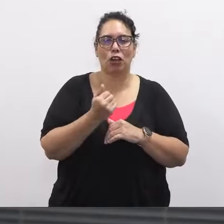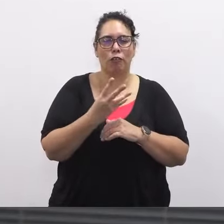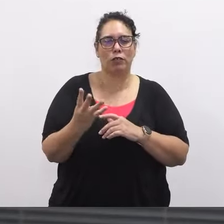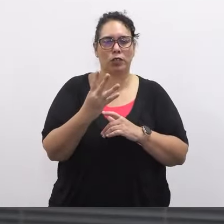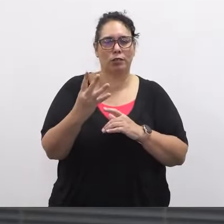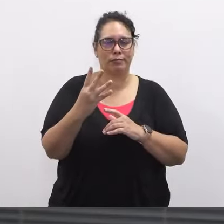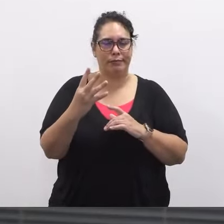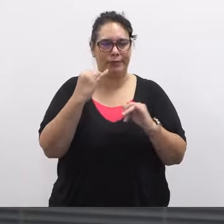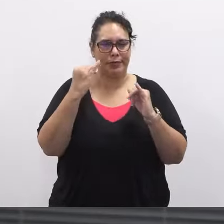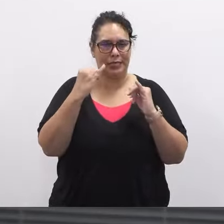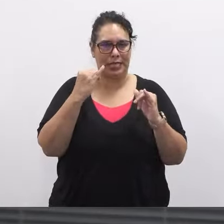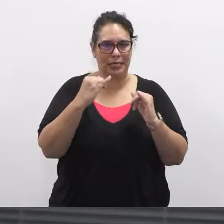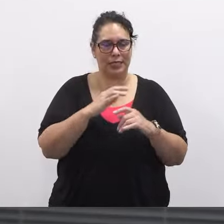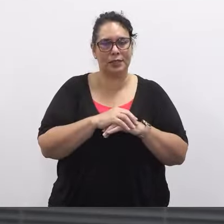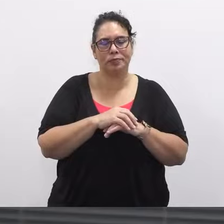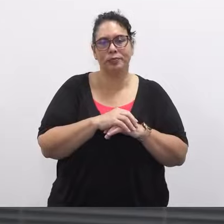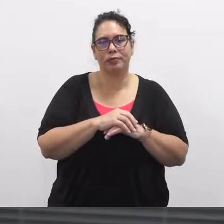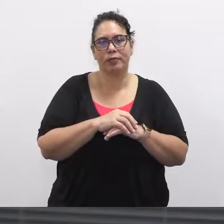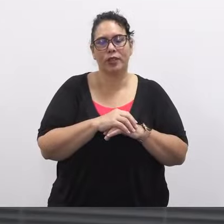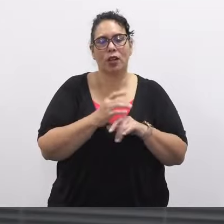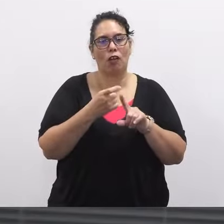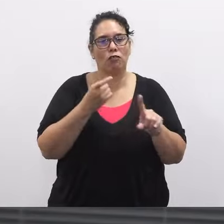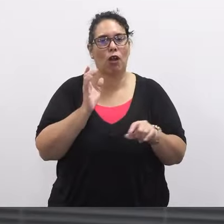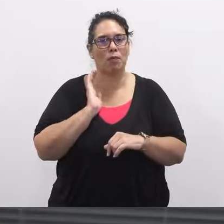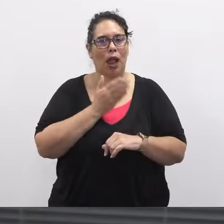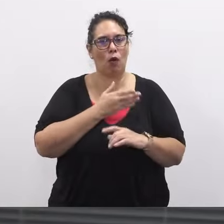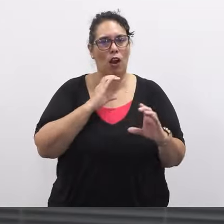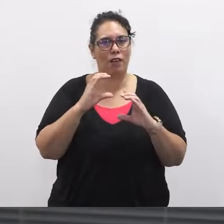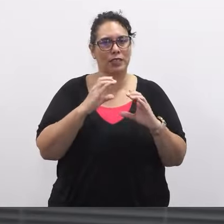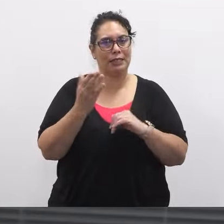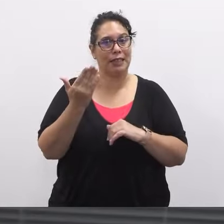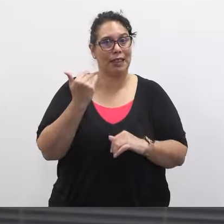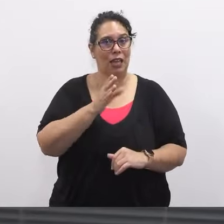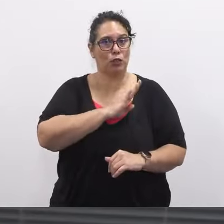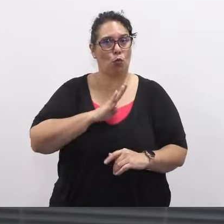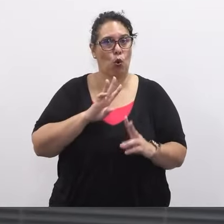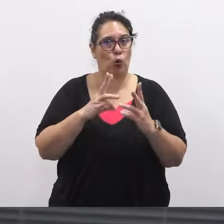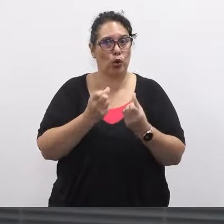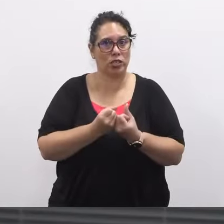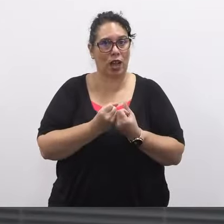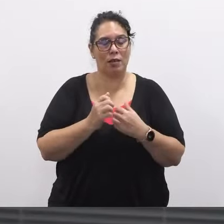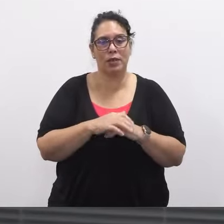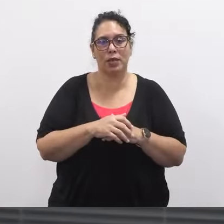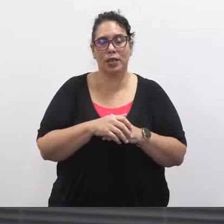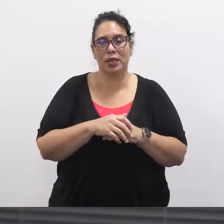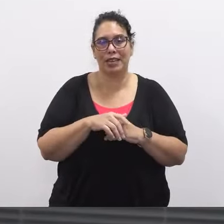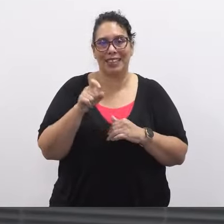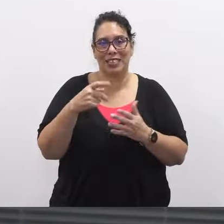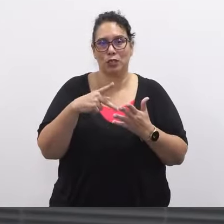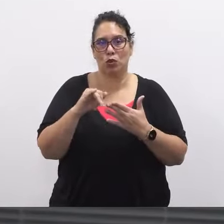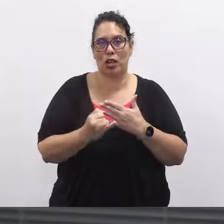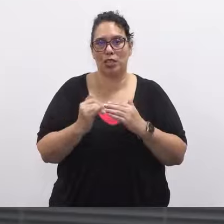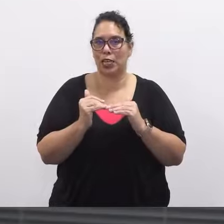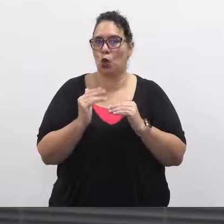So piggybacking off of our conversation from the last board workshop, I should note this project is a little over budget right now.